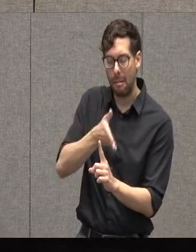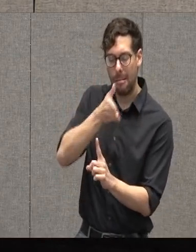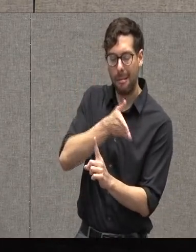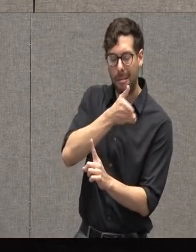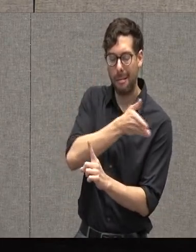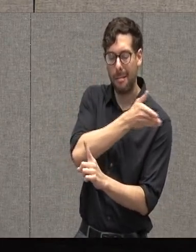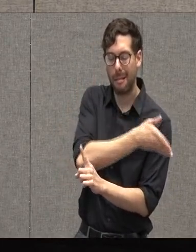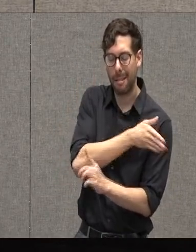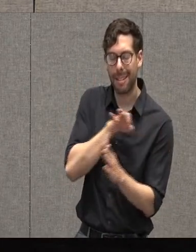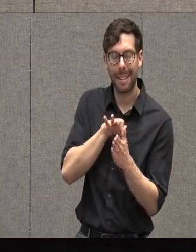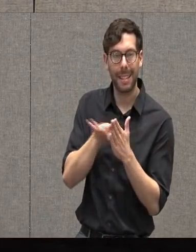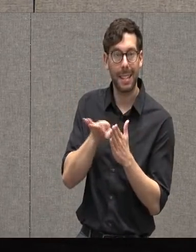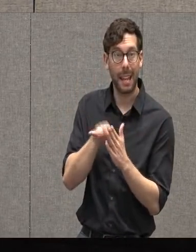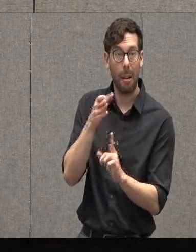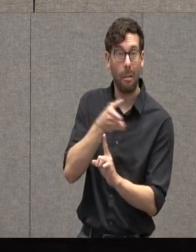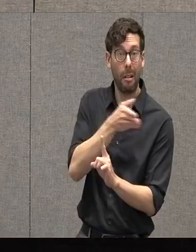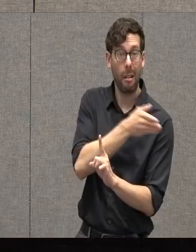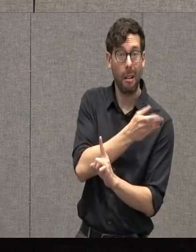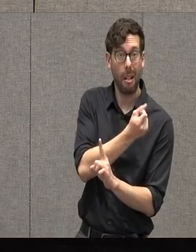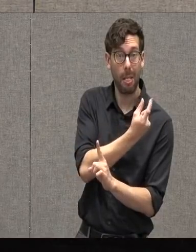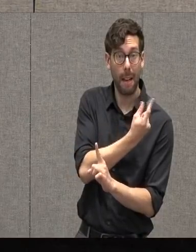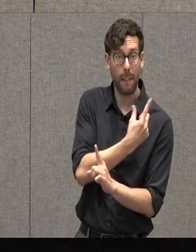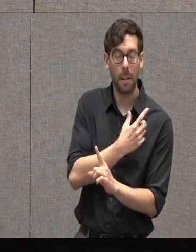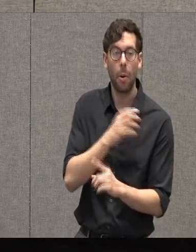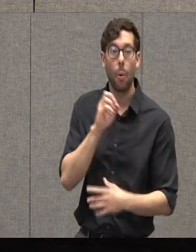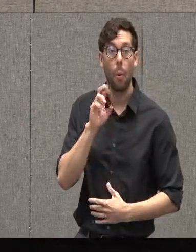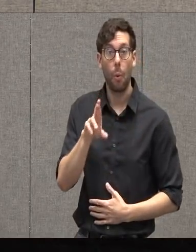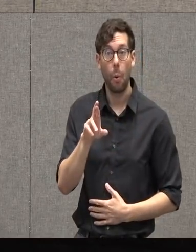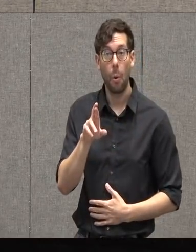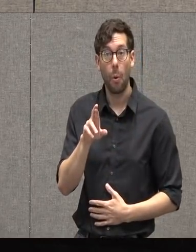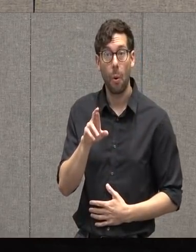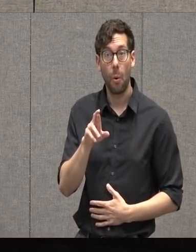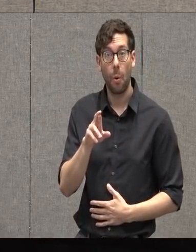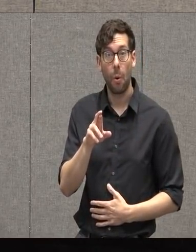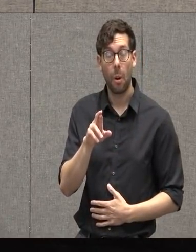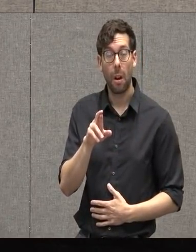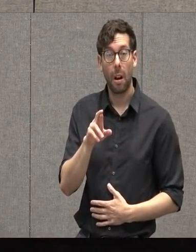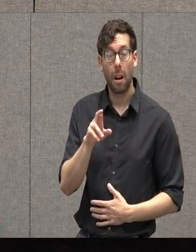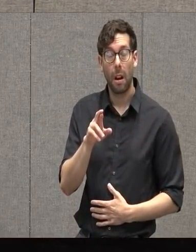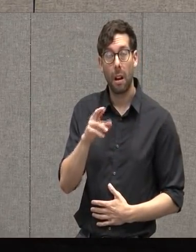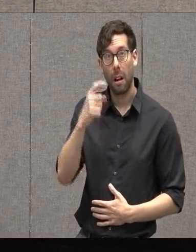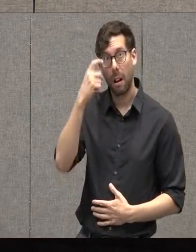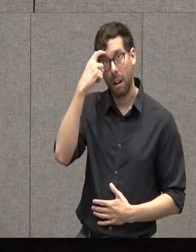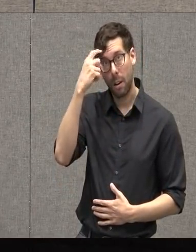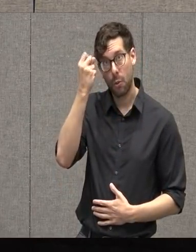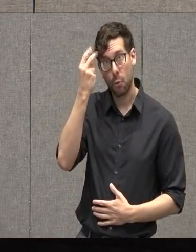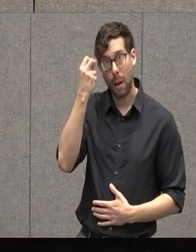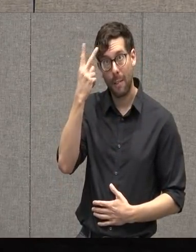or I can start with 12 in my head and count until I hear 11 out loud.